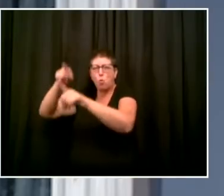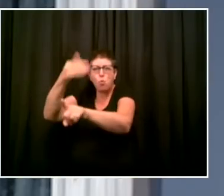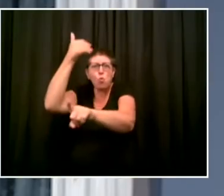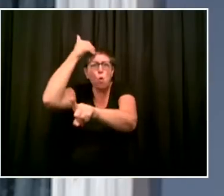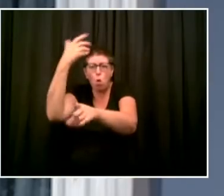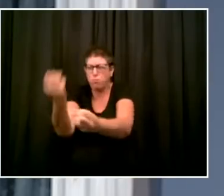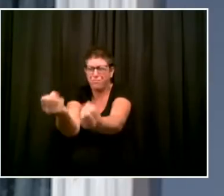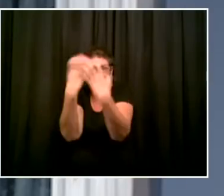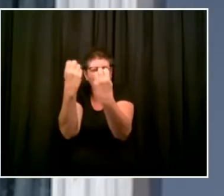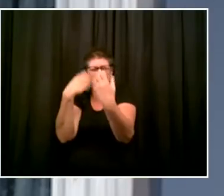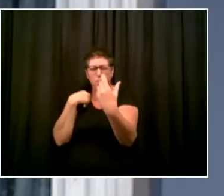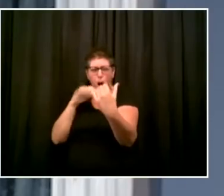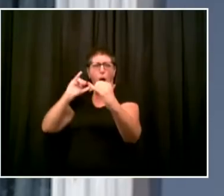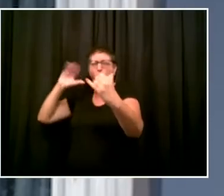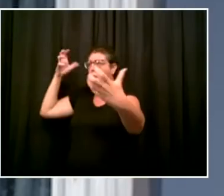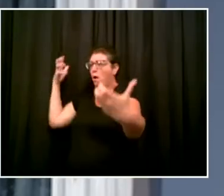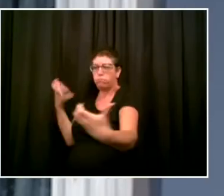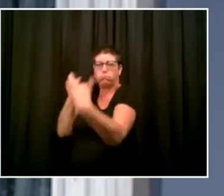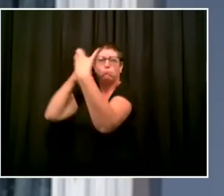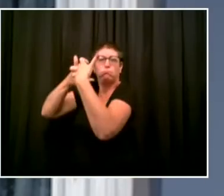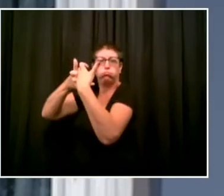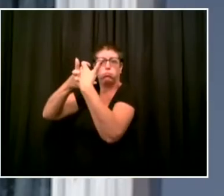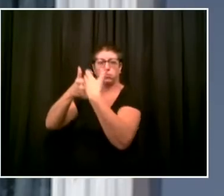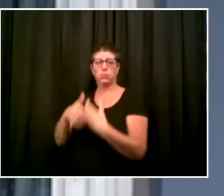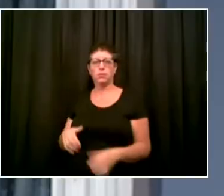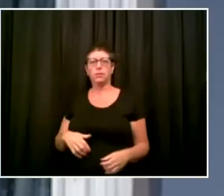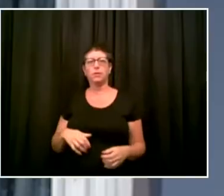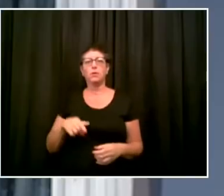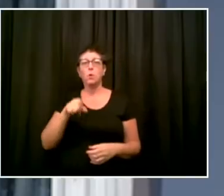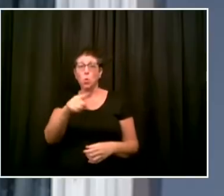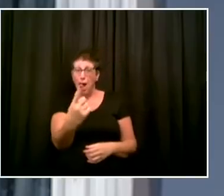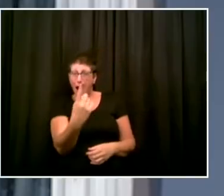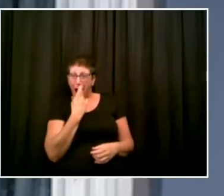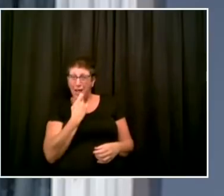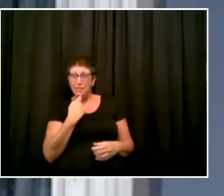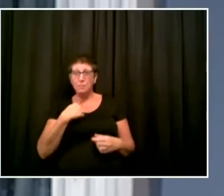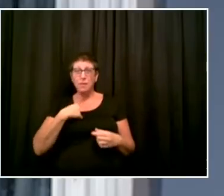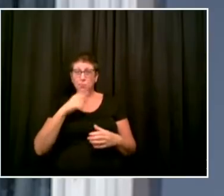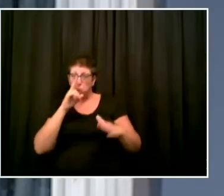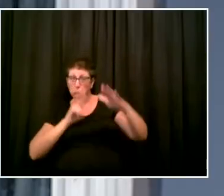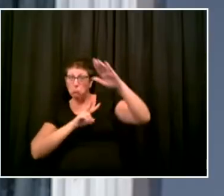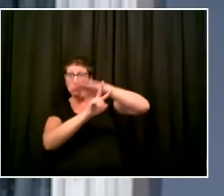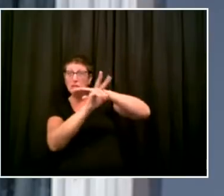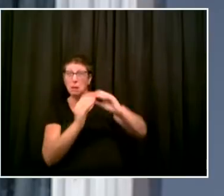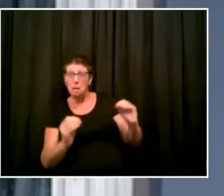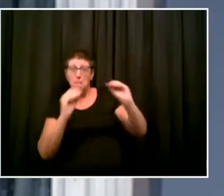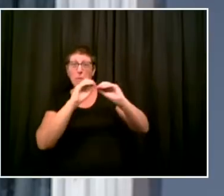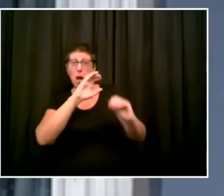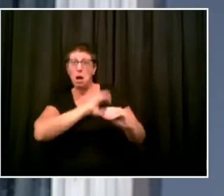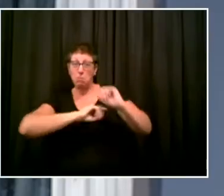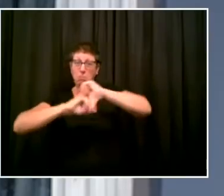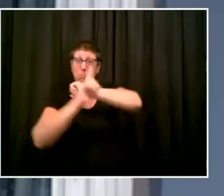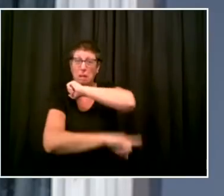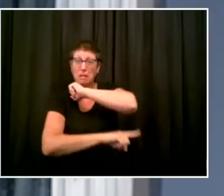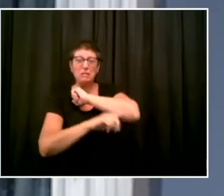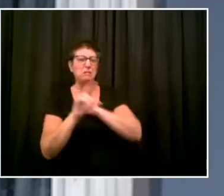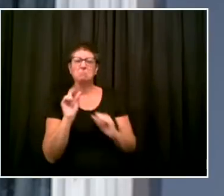TNHIK CBEAUSE WE DON'T HAVE ALL THE ANSWERS AND WE CONSTANTLY TRY TO STRIKE THAT BALANCE. TO ANTICIPATE MORE PEOPLE